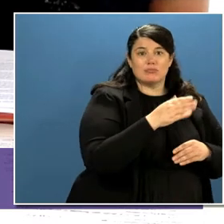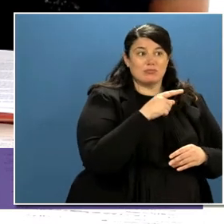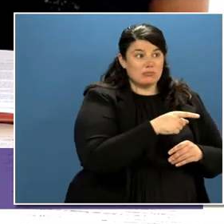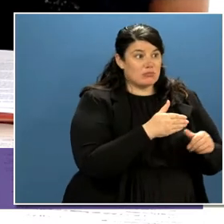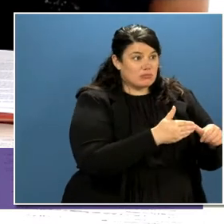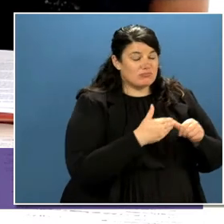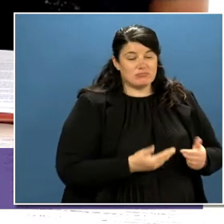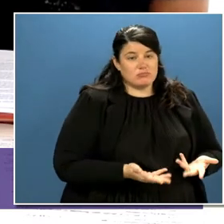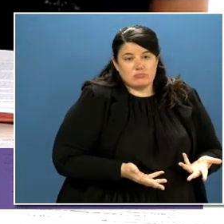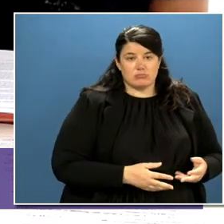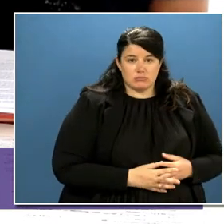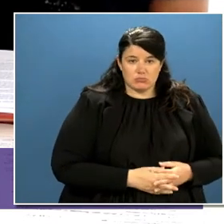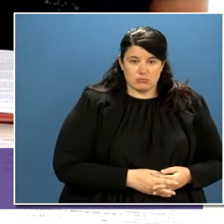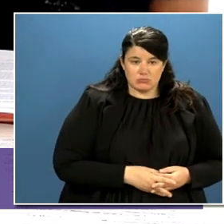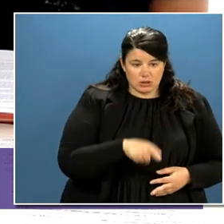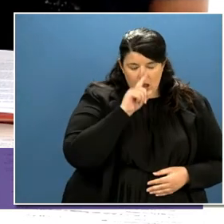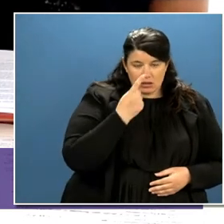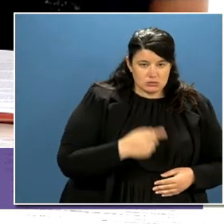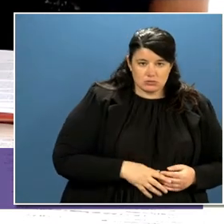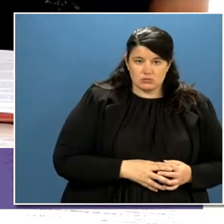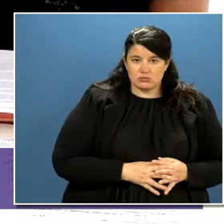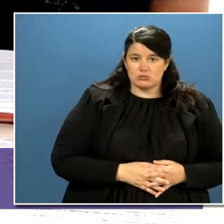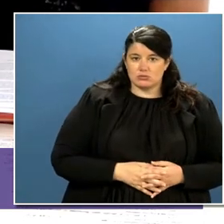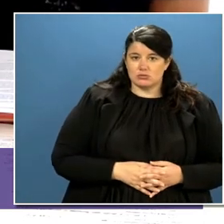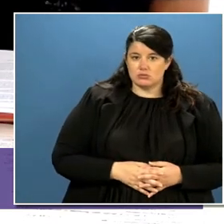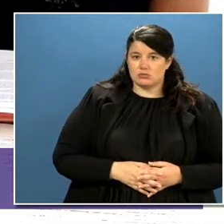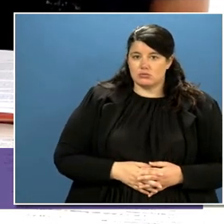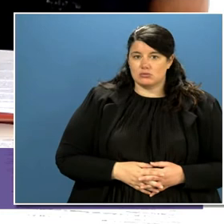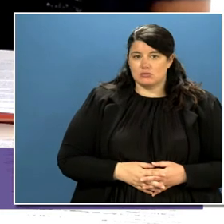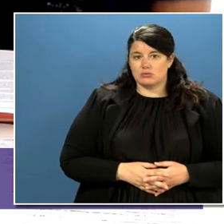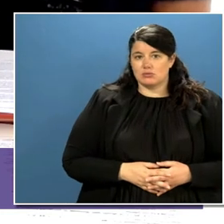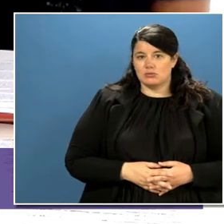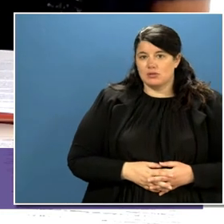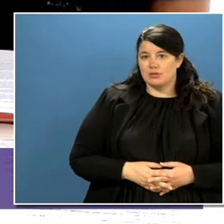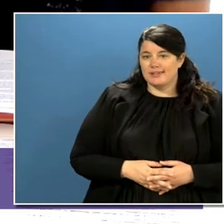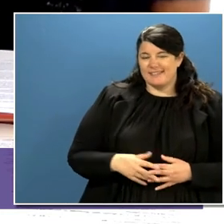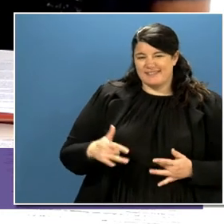It was almost like well --- Dylan had a career counsellor --- (overspeaking) ---